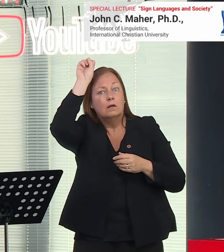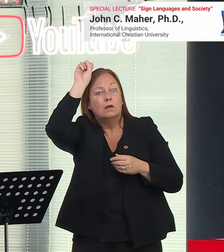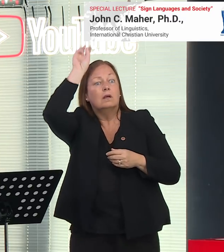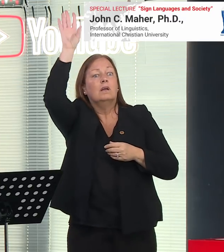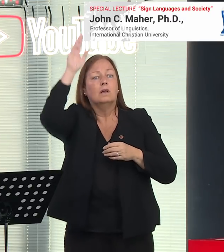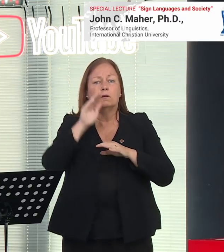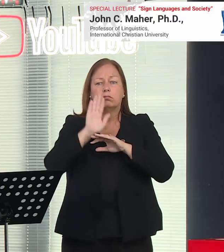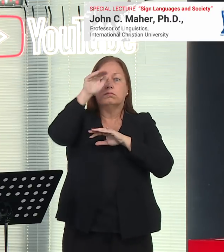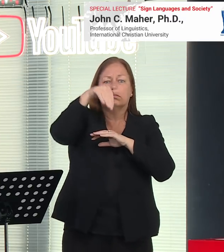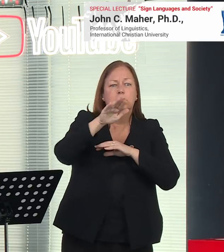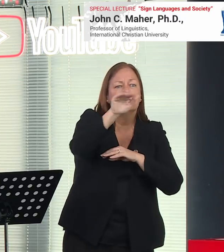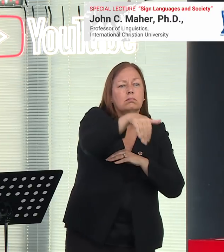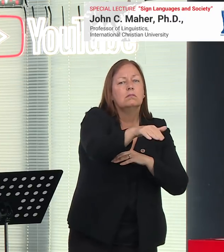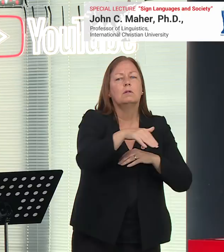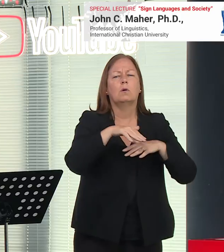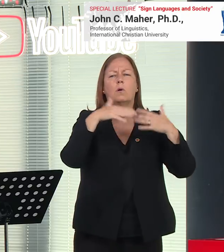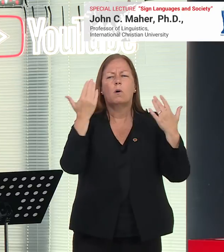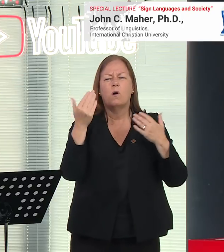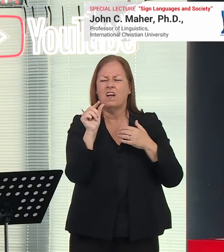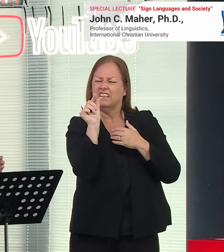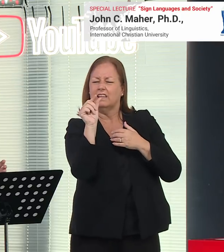The capacity and creativity of human language is endless.